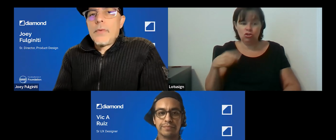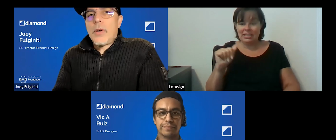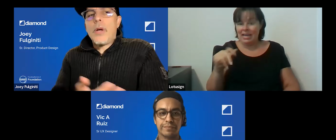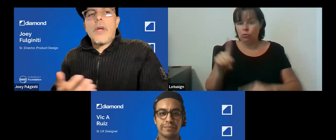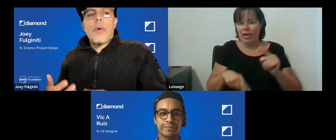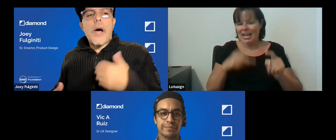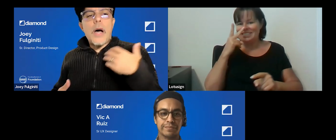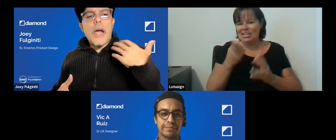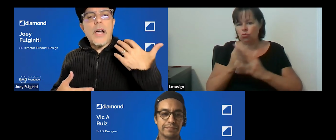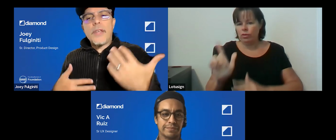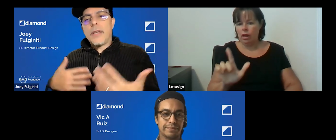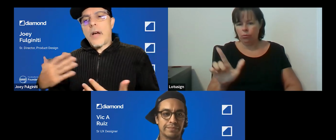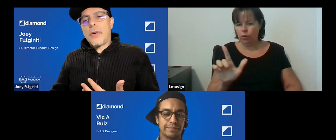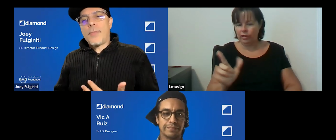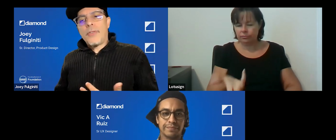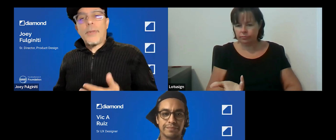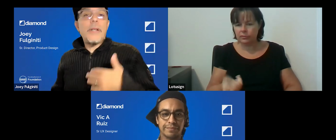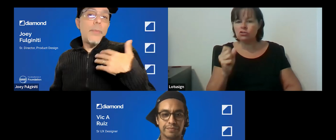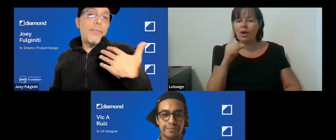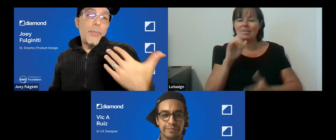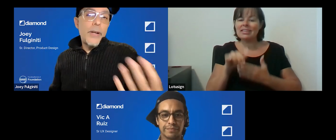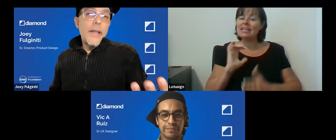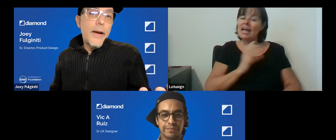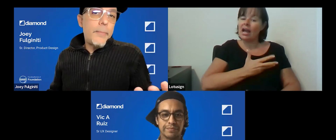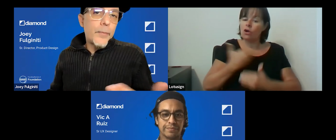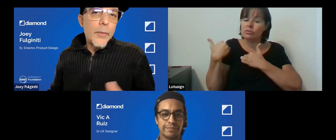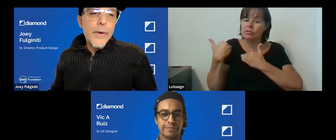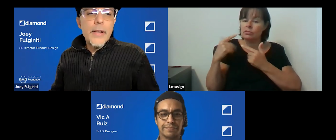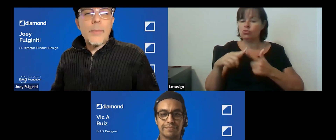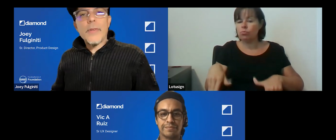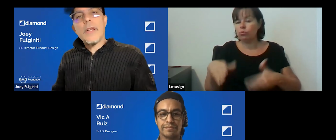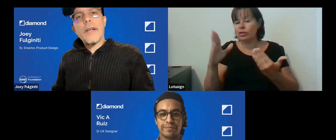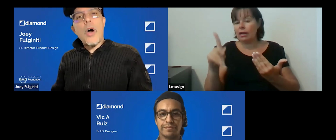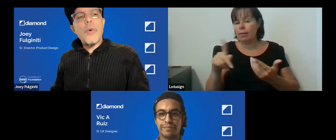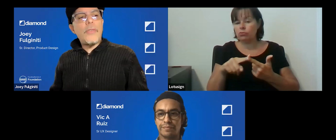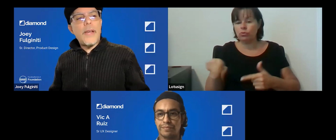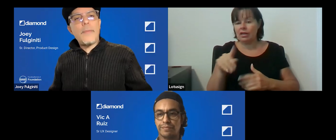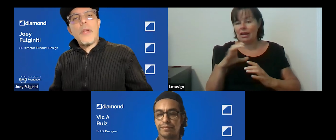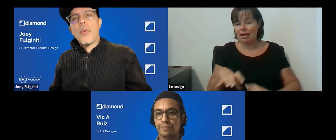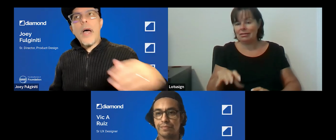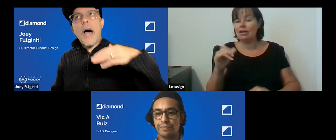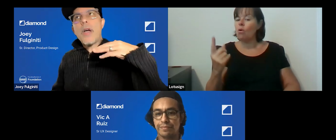so I I think it's our responsibility to bring that up bring that up to the client always say but i